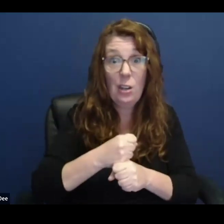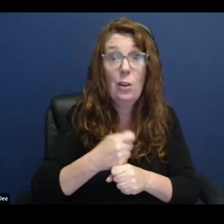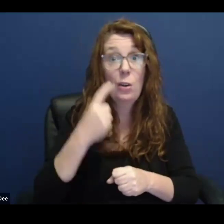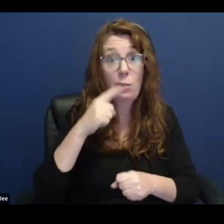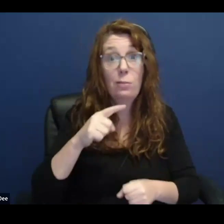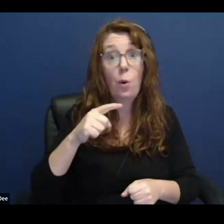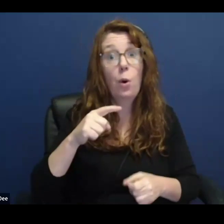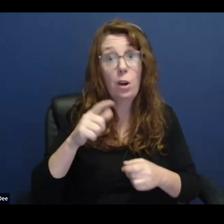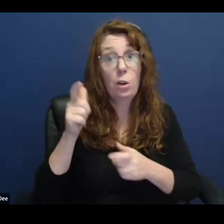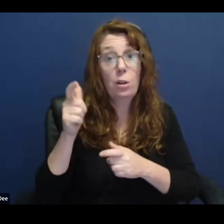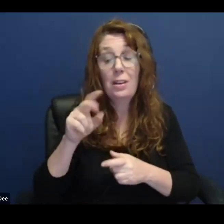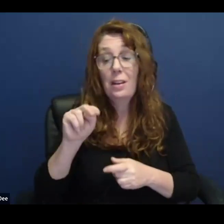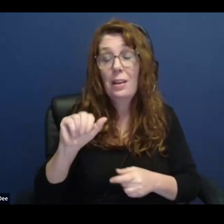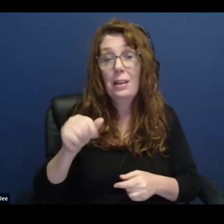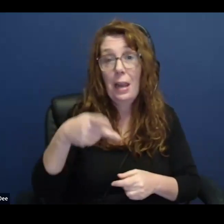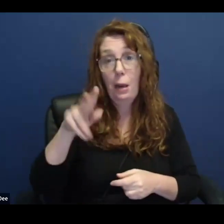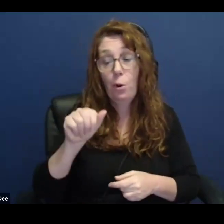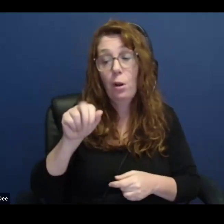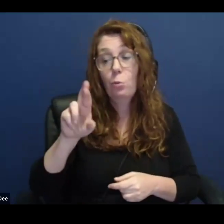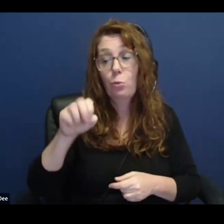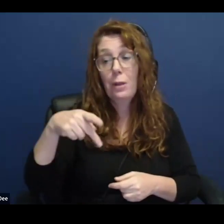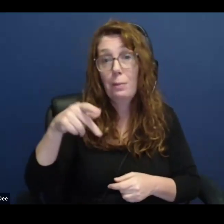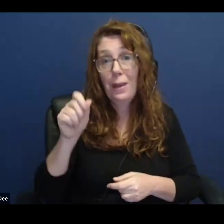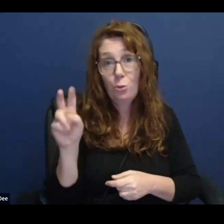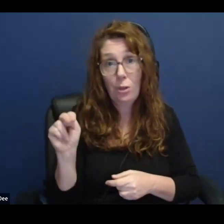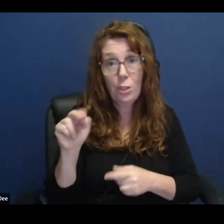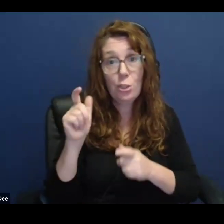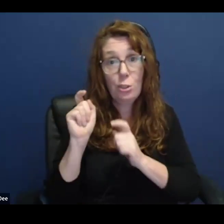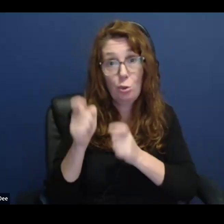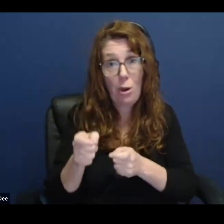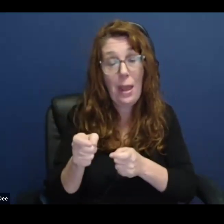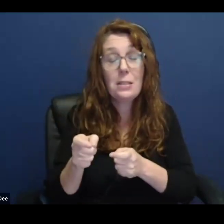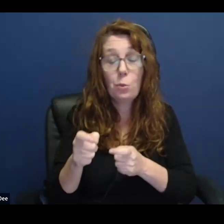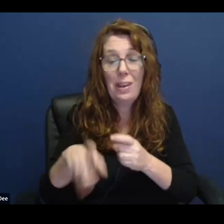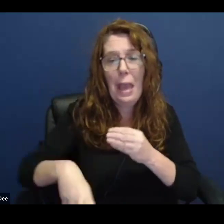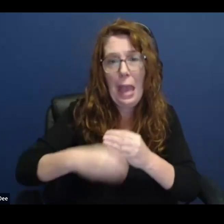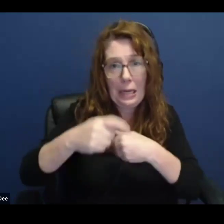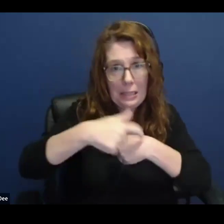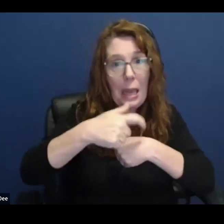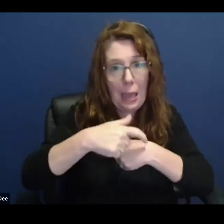grants in particular. We are able to extend that deadline to provide additional opportunity for